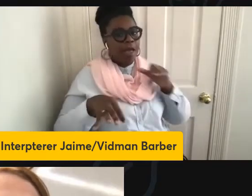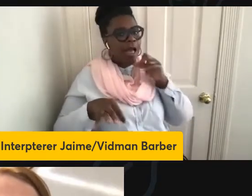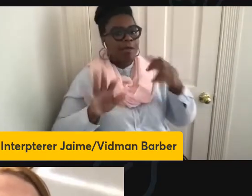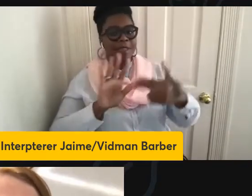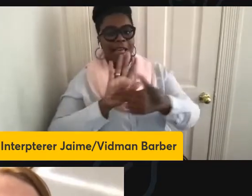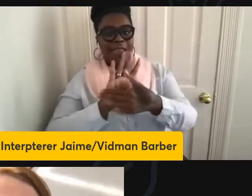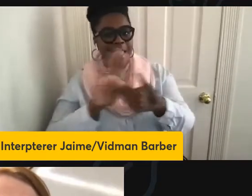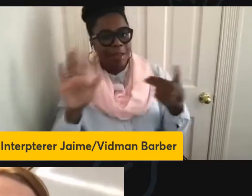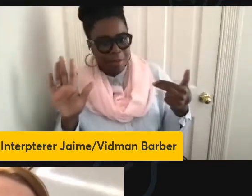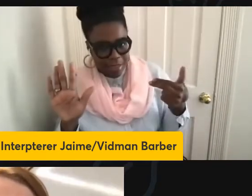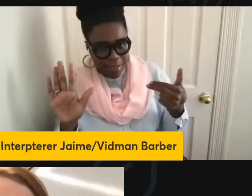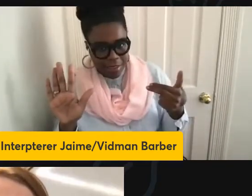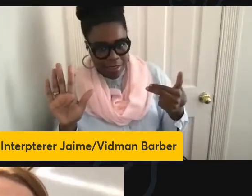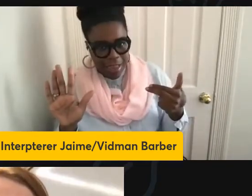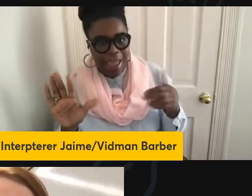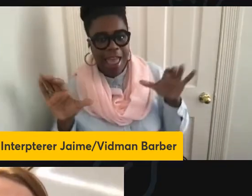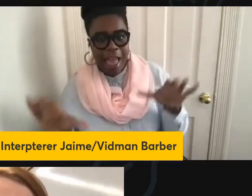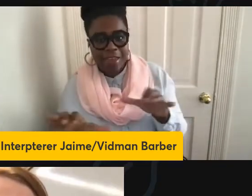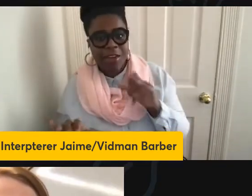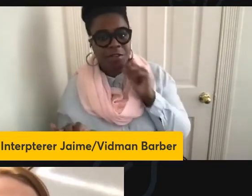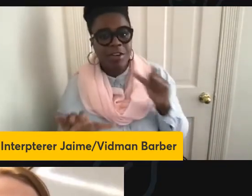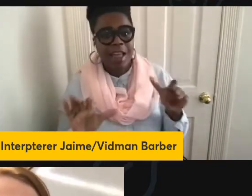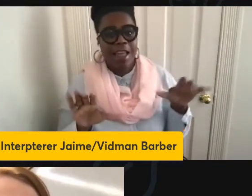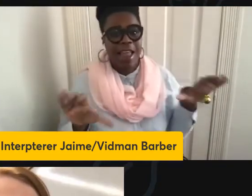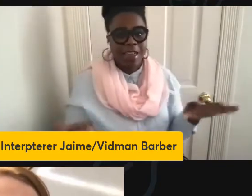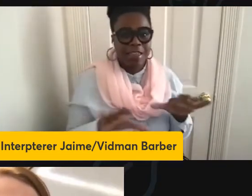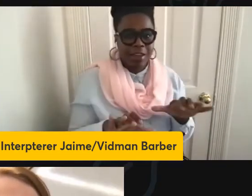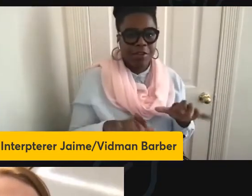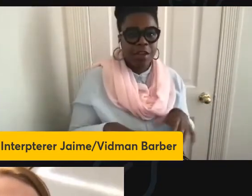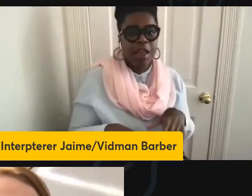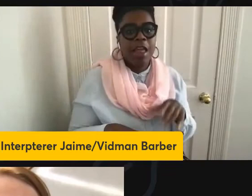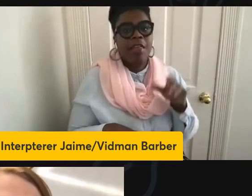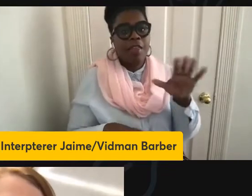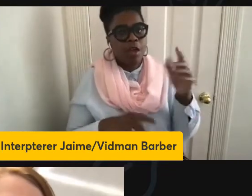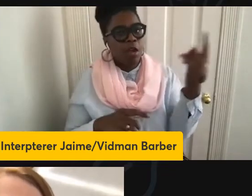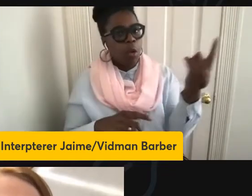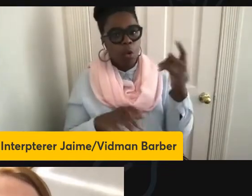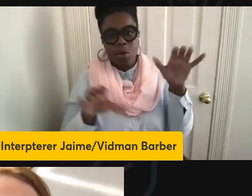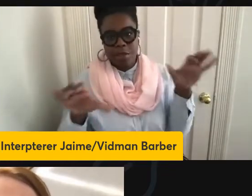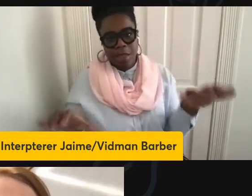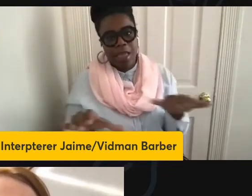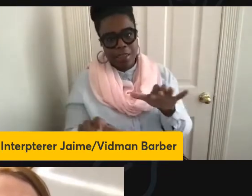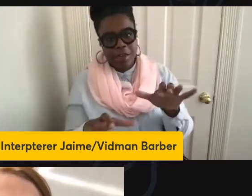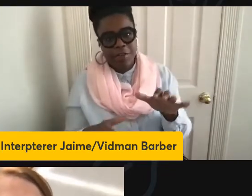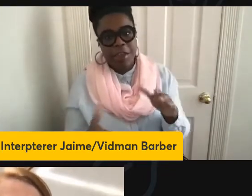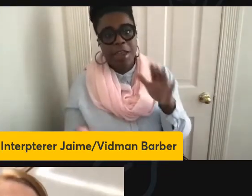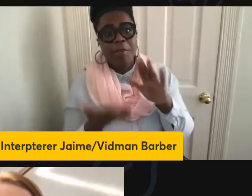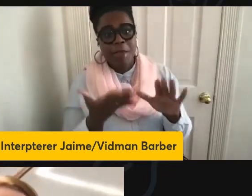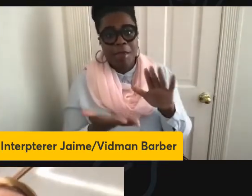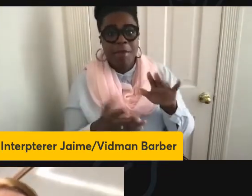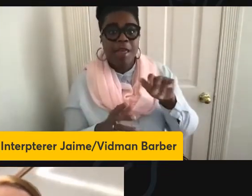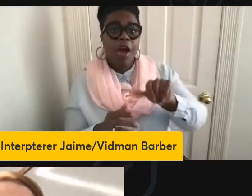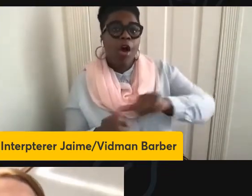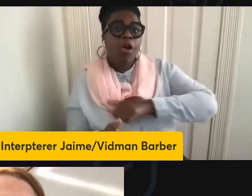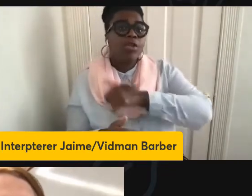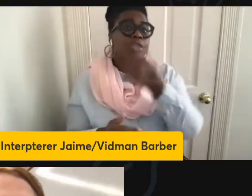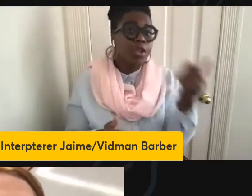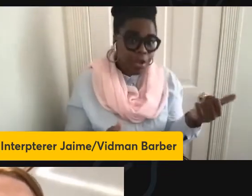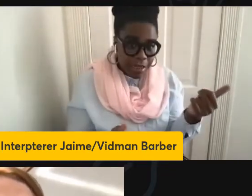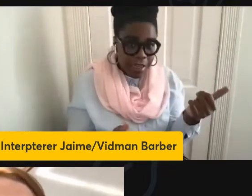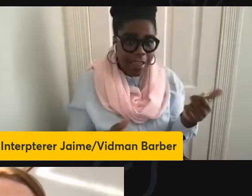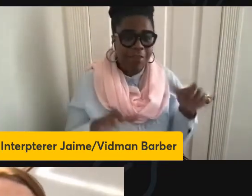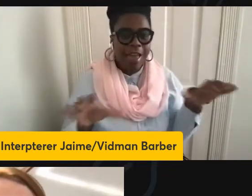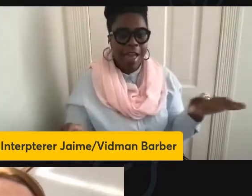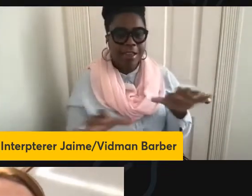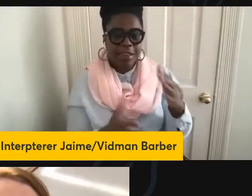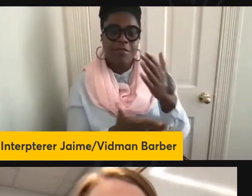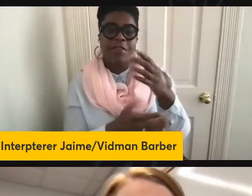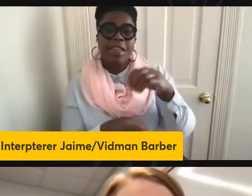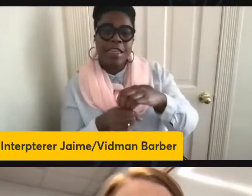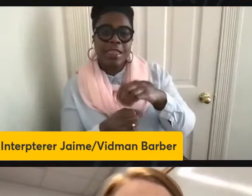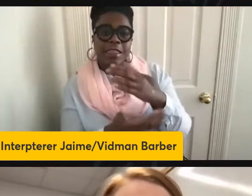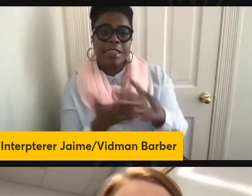active, because I mean, technically microglia are always active, right? Maybe they are alternatively active in some way. So we